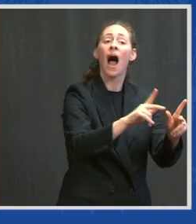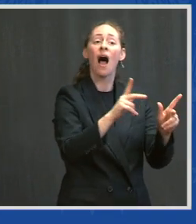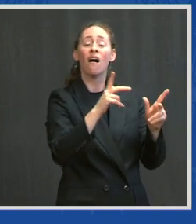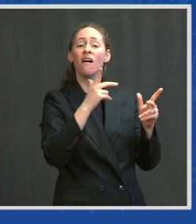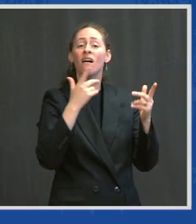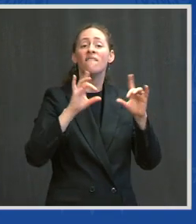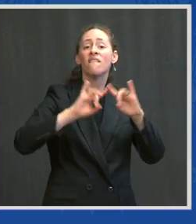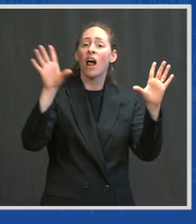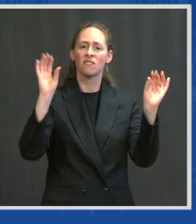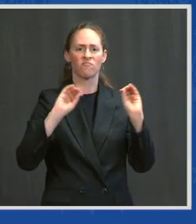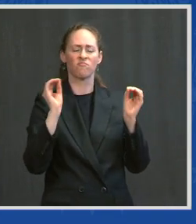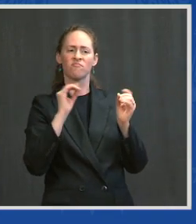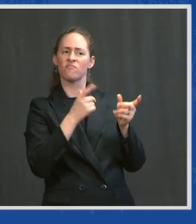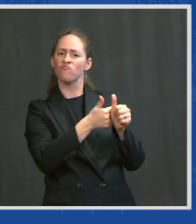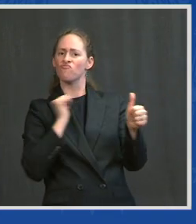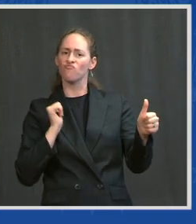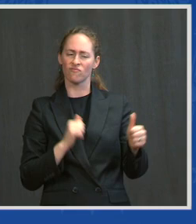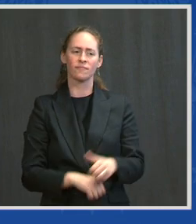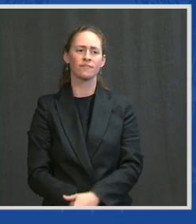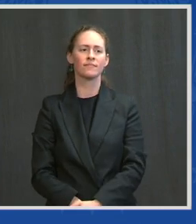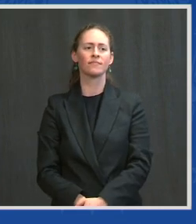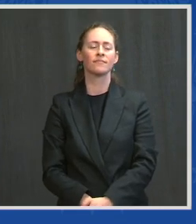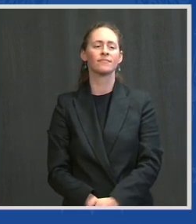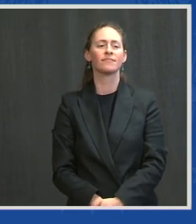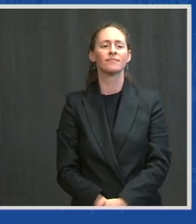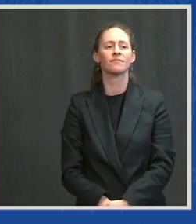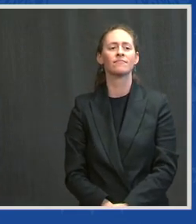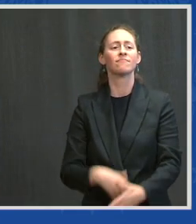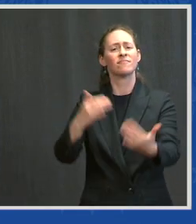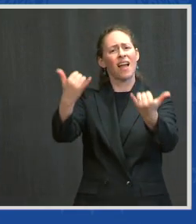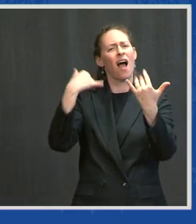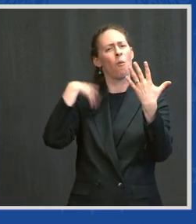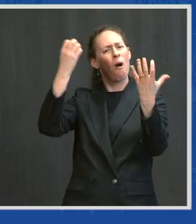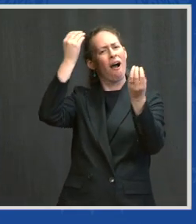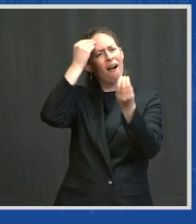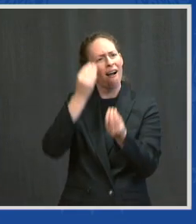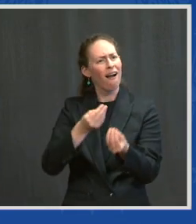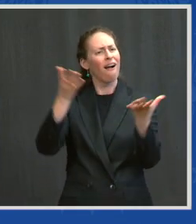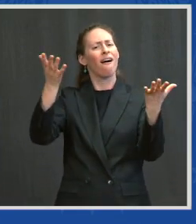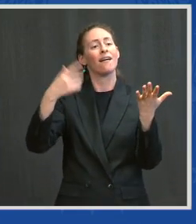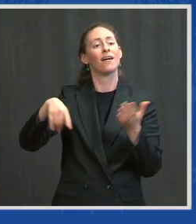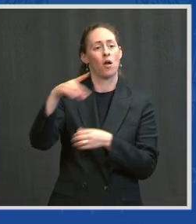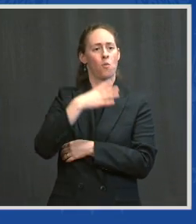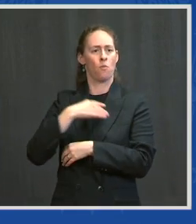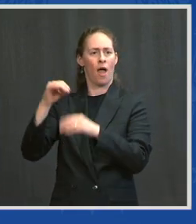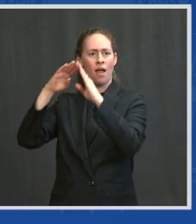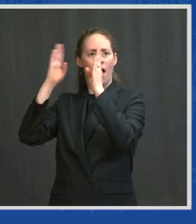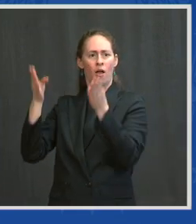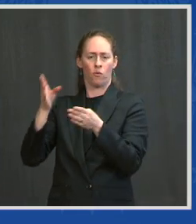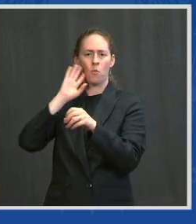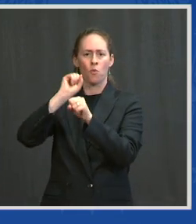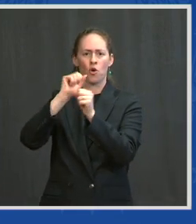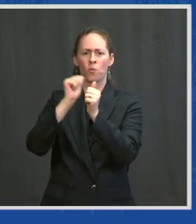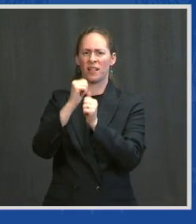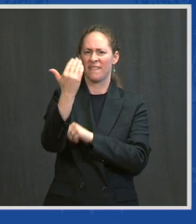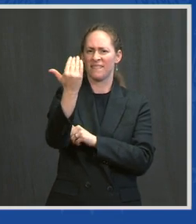And today, I'm announcing that the White House will be working with 15 jurisdictions that are doing exactly that --